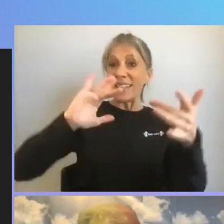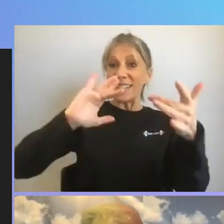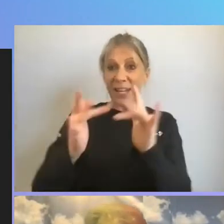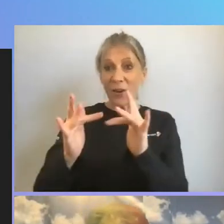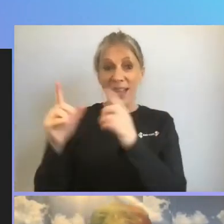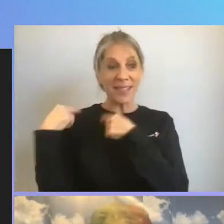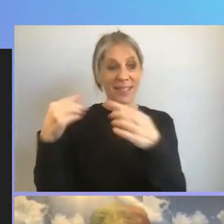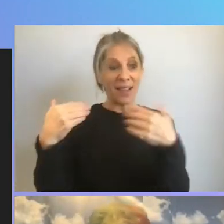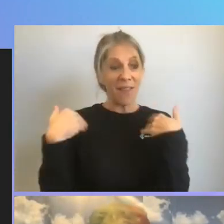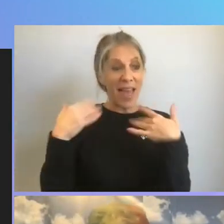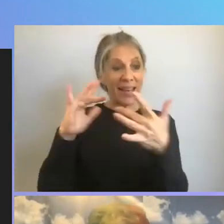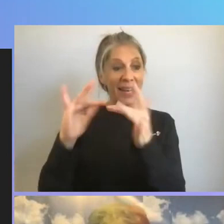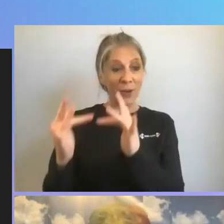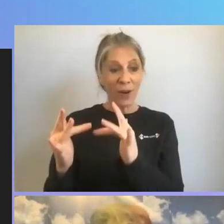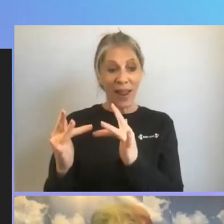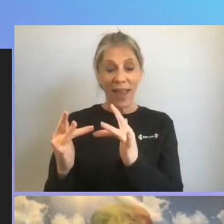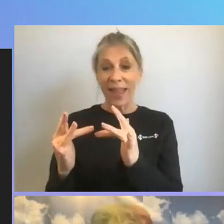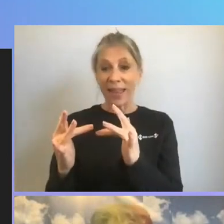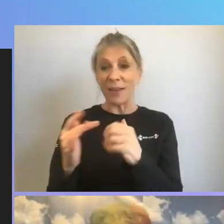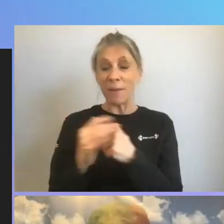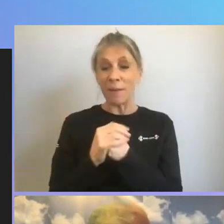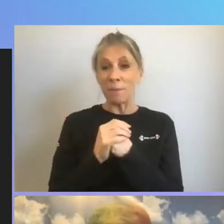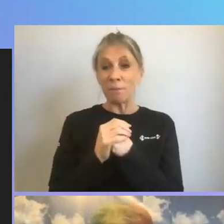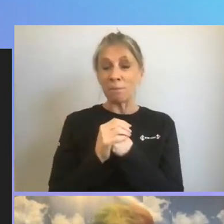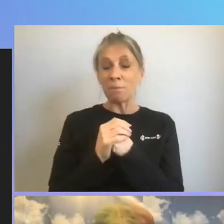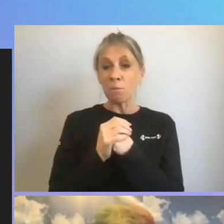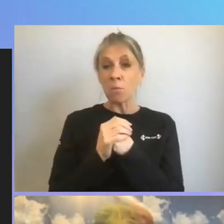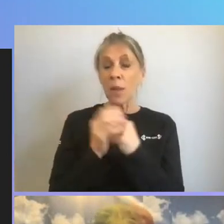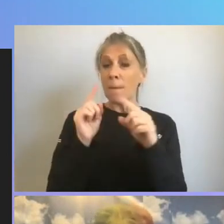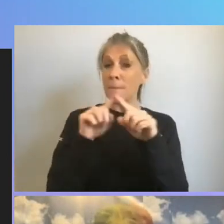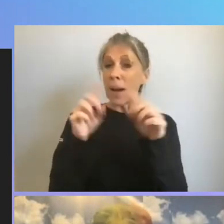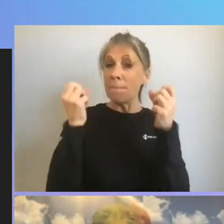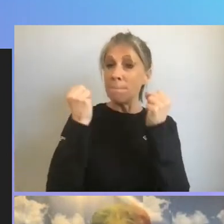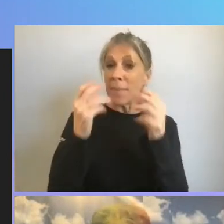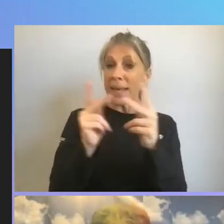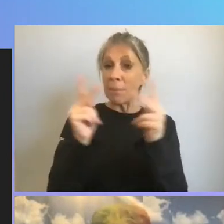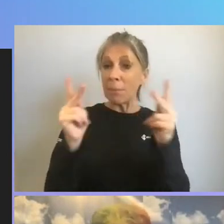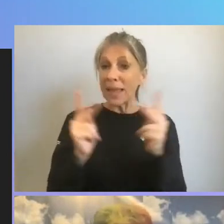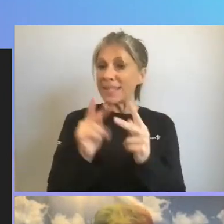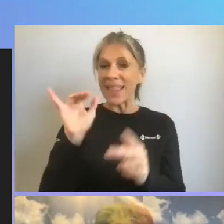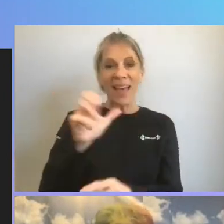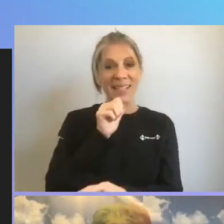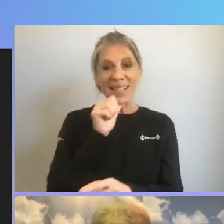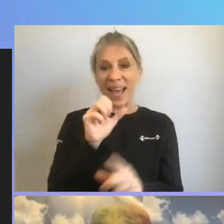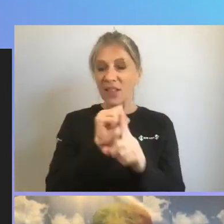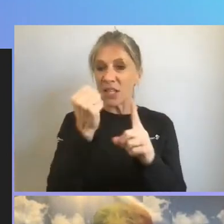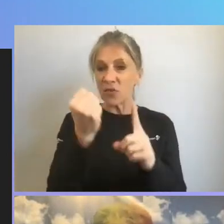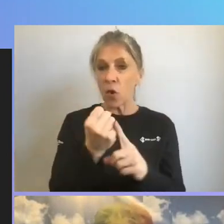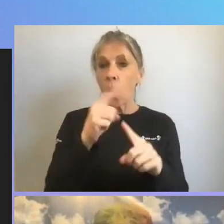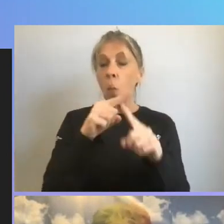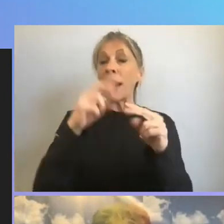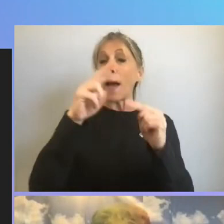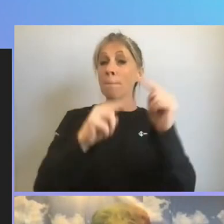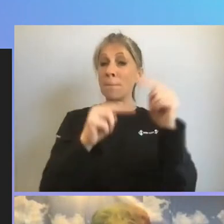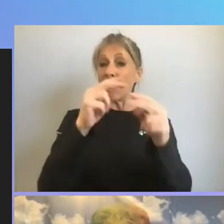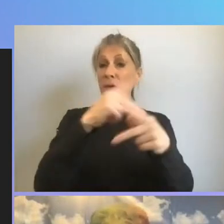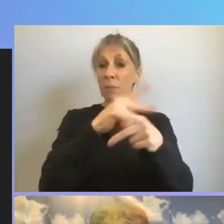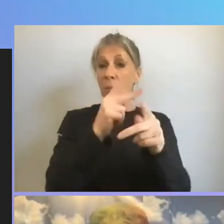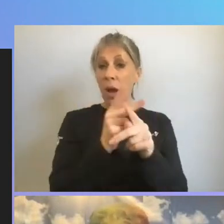Um, but but a lot of places that's not the case. And so when I'm building products, sometimes